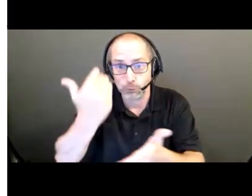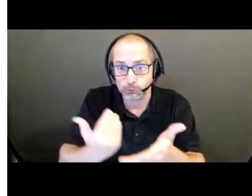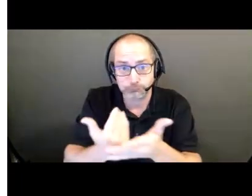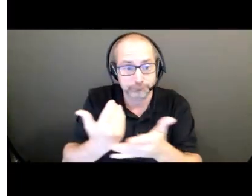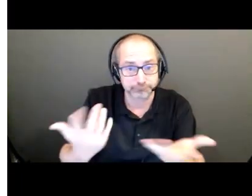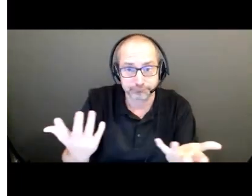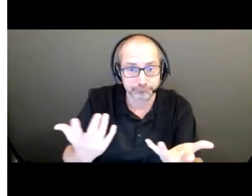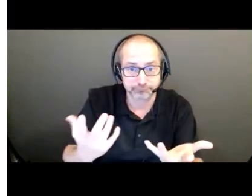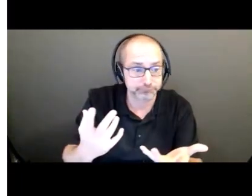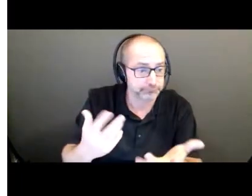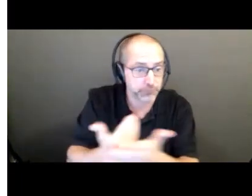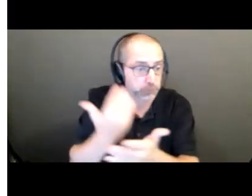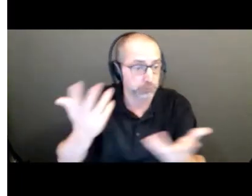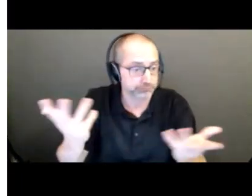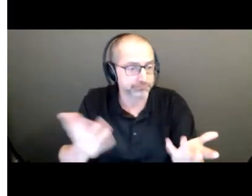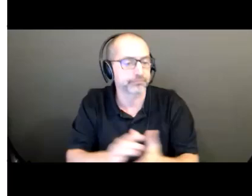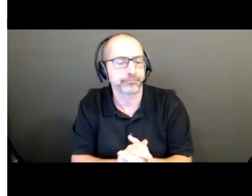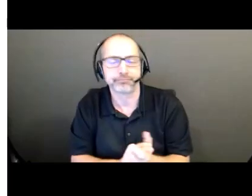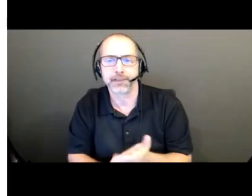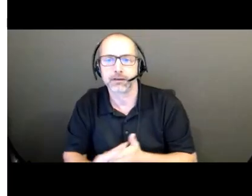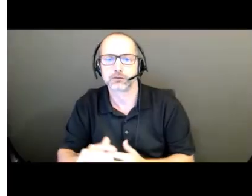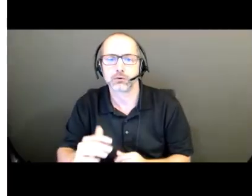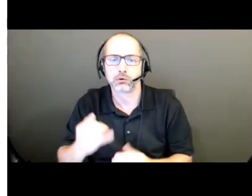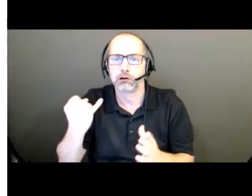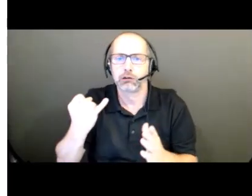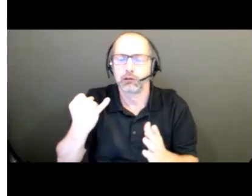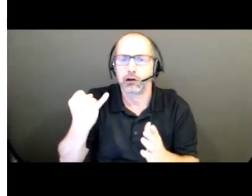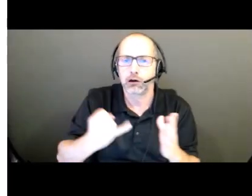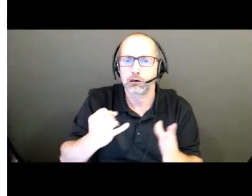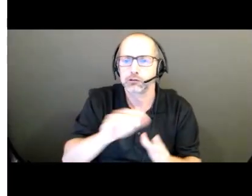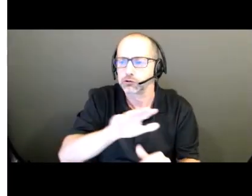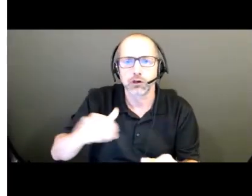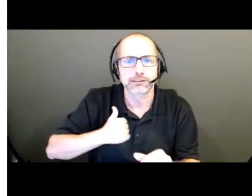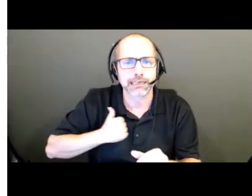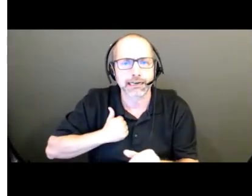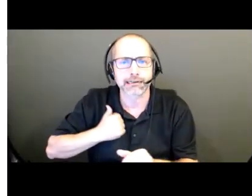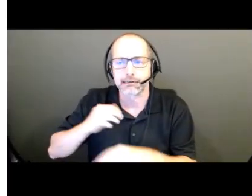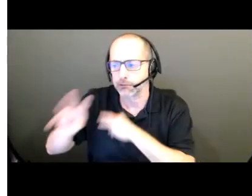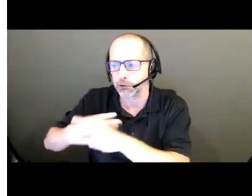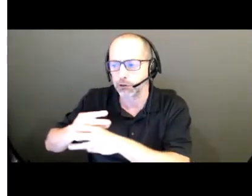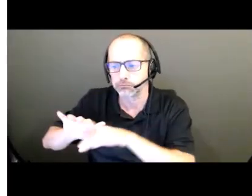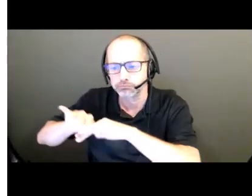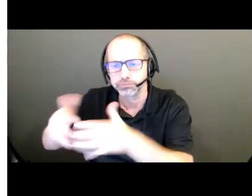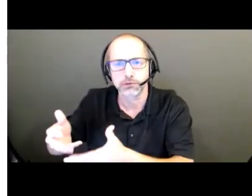So, previously, the Arts Across Canada and Arts Abroad programs were two separate programs.